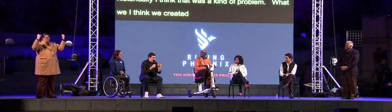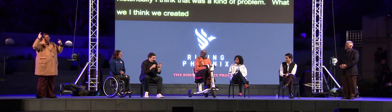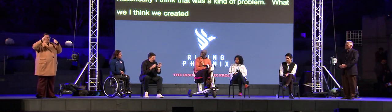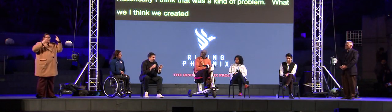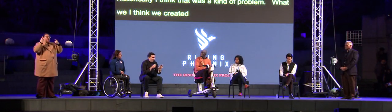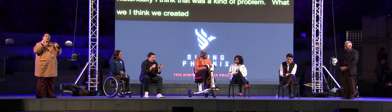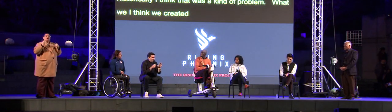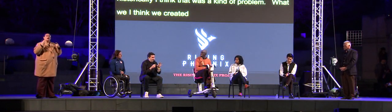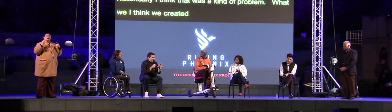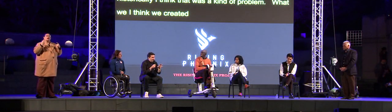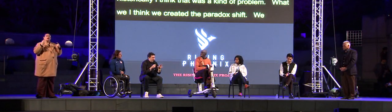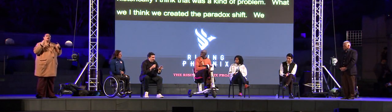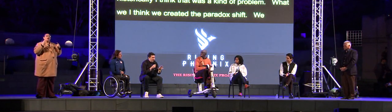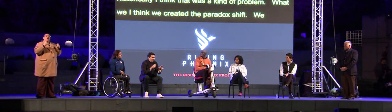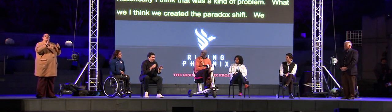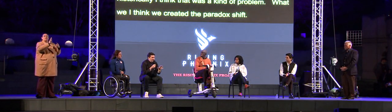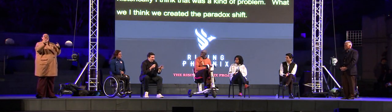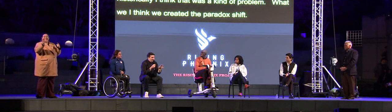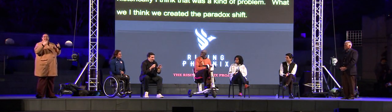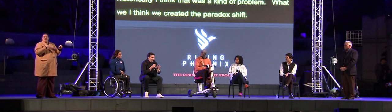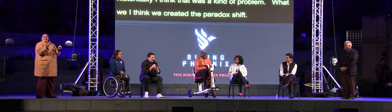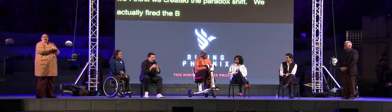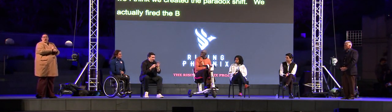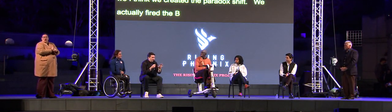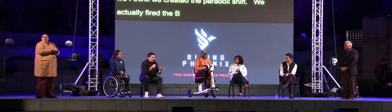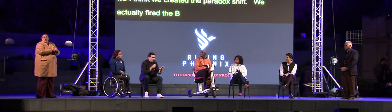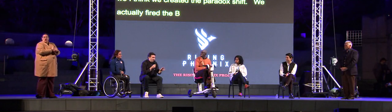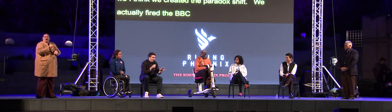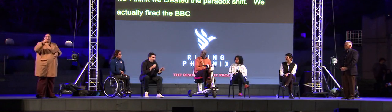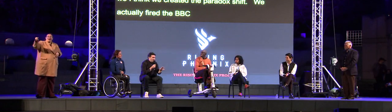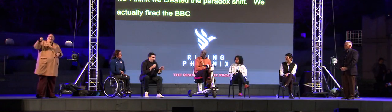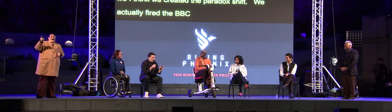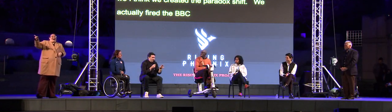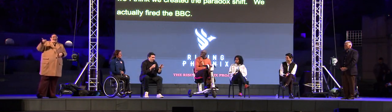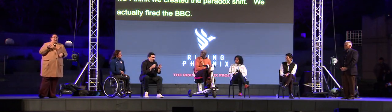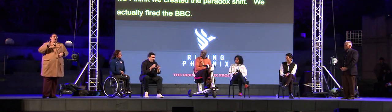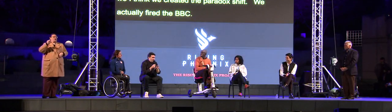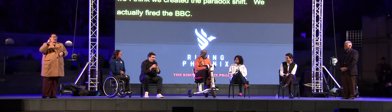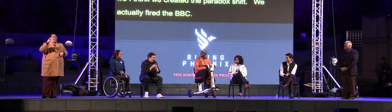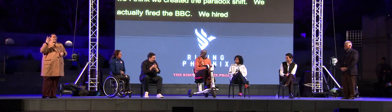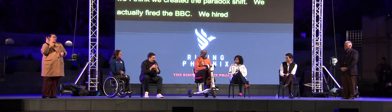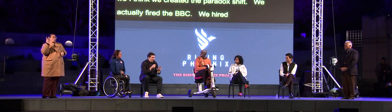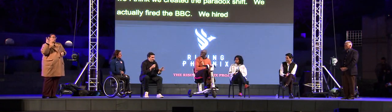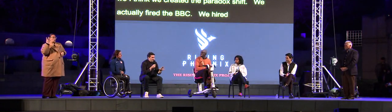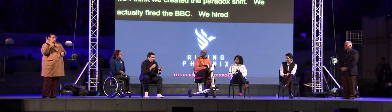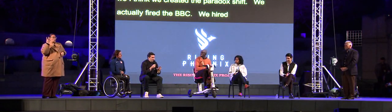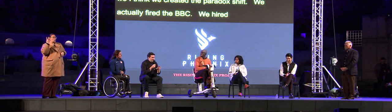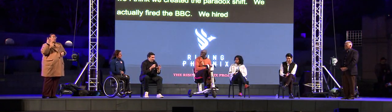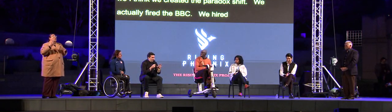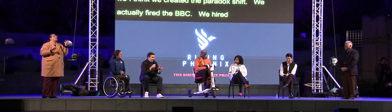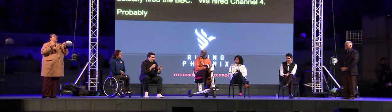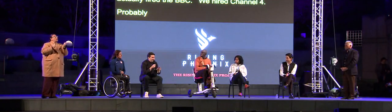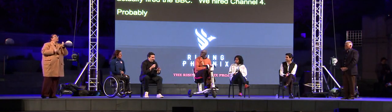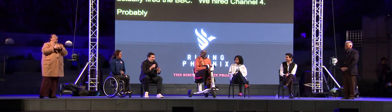We actually fired the BBC, and we hired Channel 4. And probably, the most extraordinarily brave thing